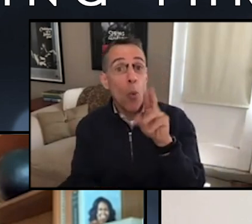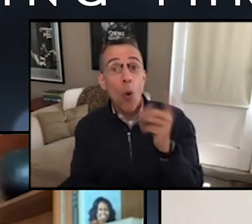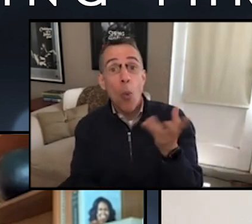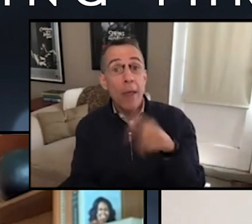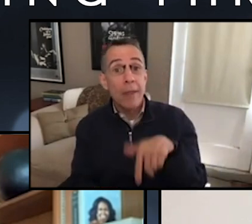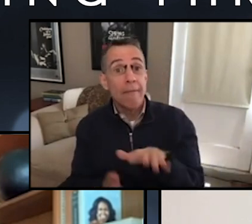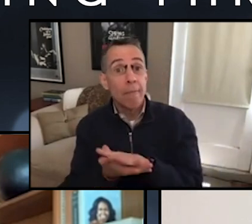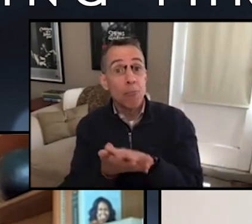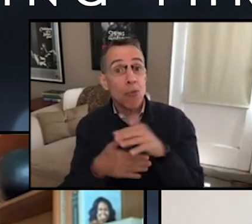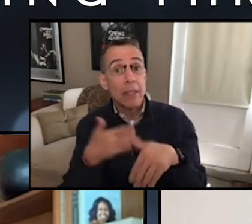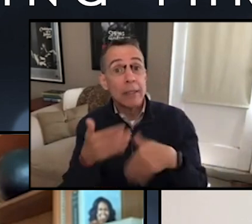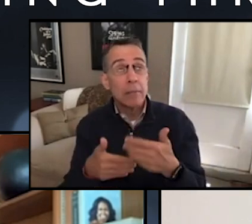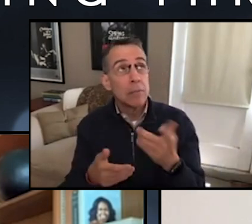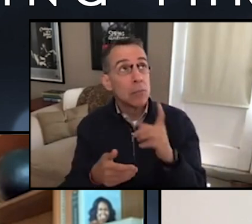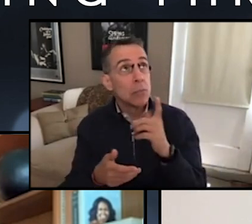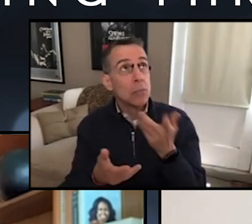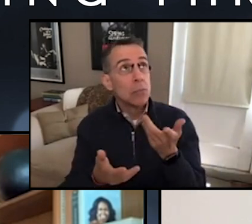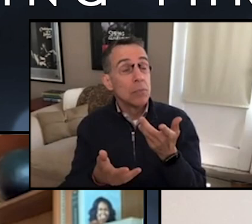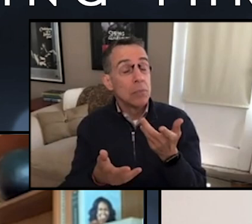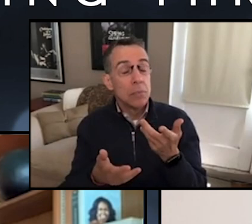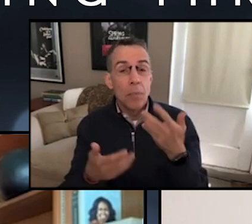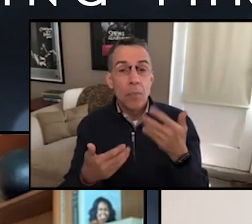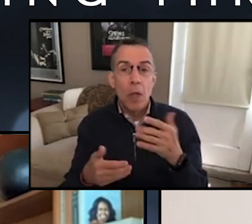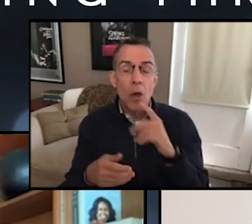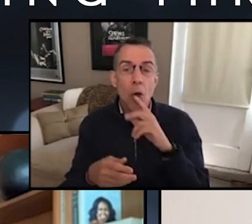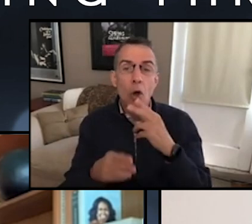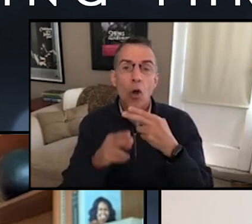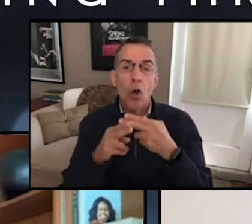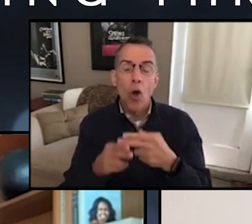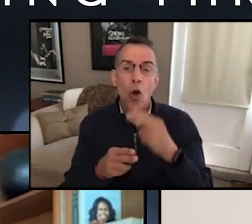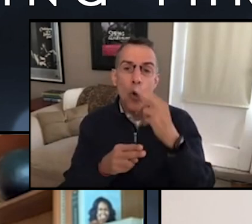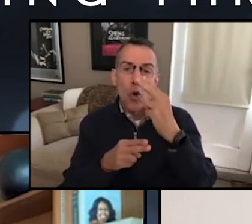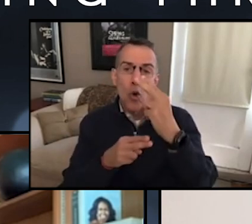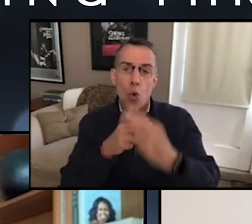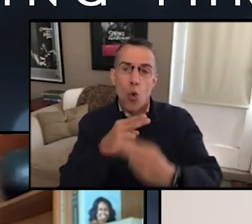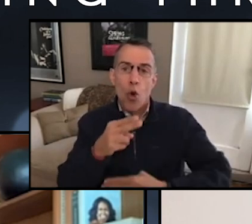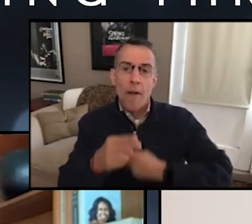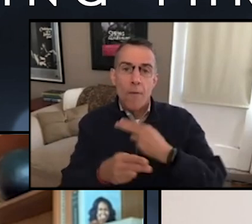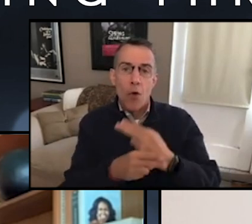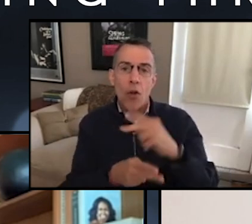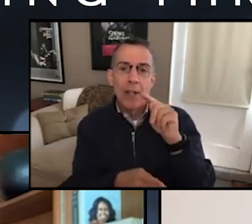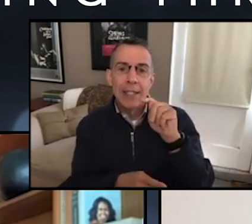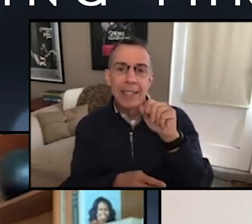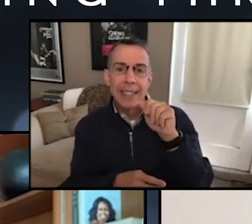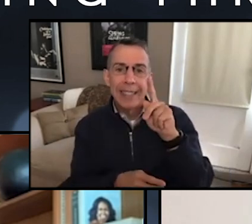able to, it's been the universal takeaways for this. There's people from